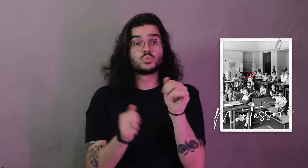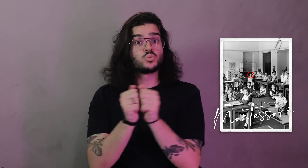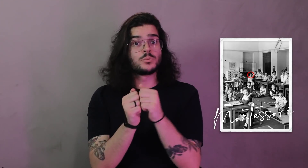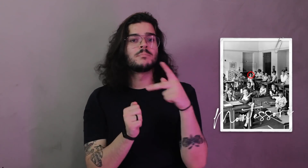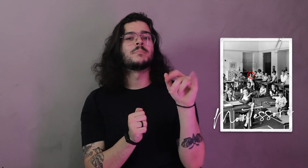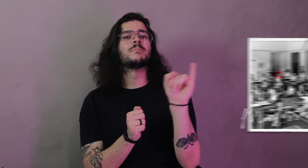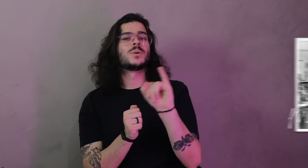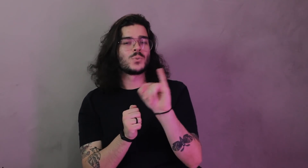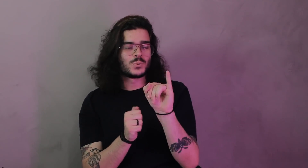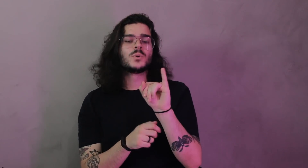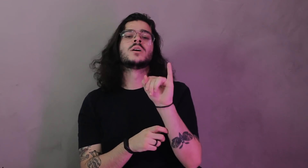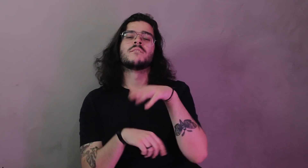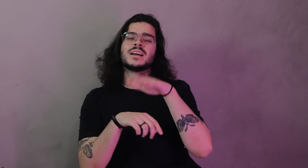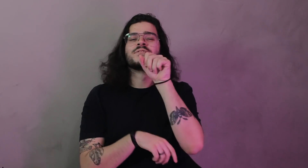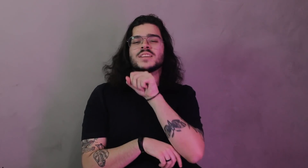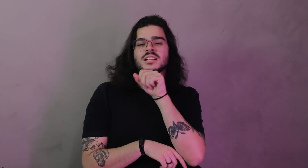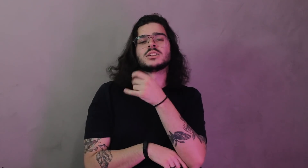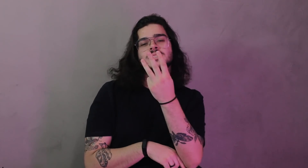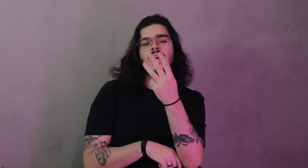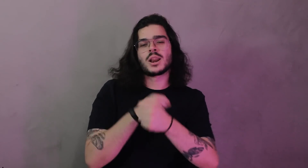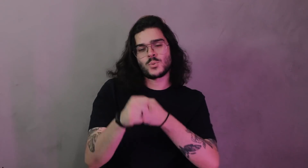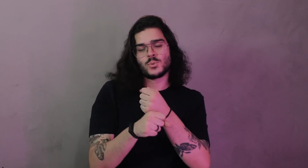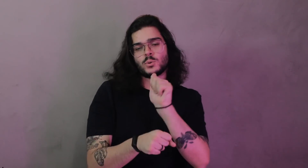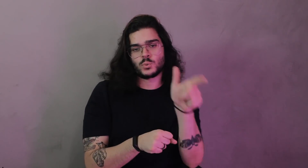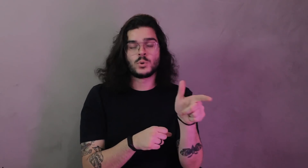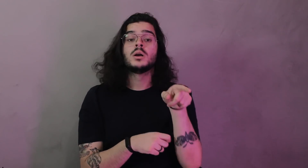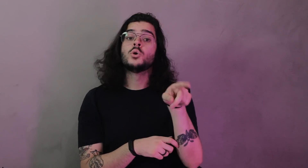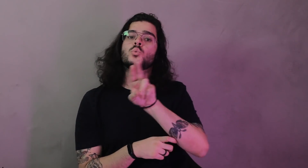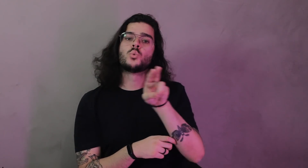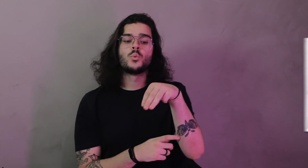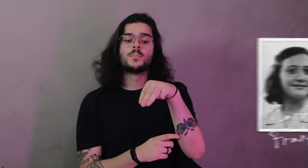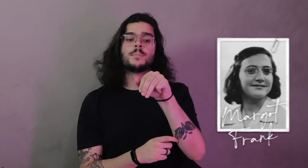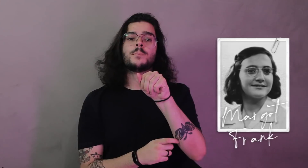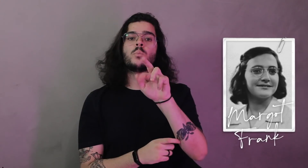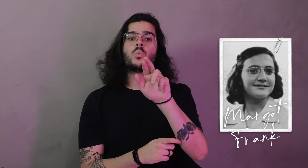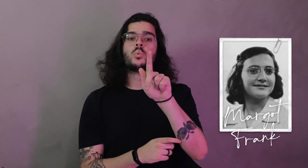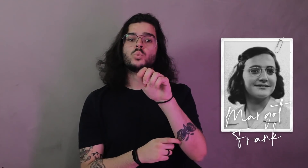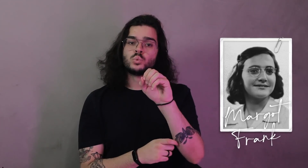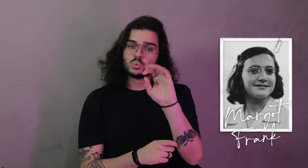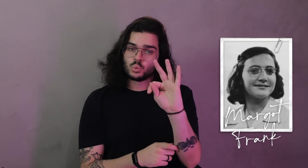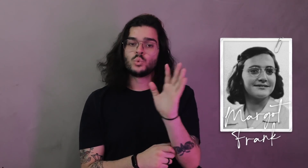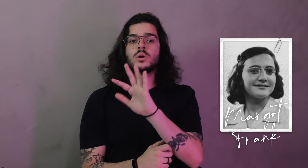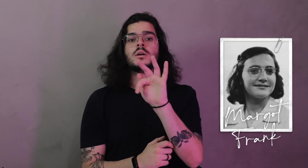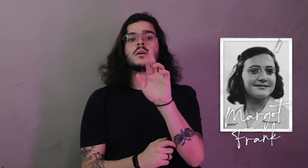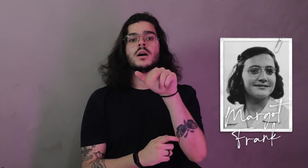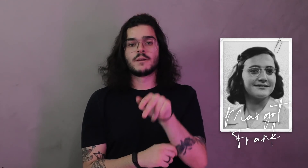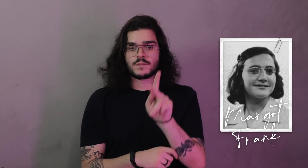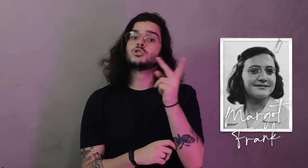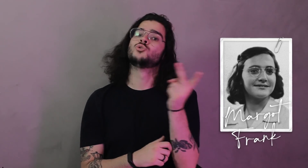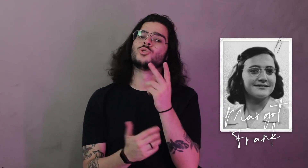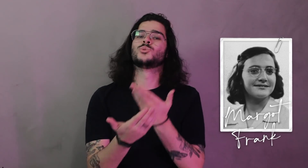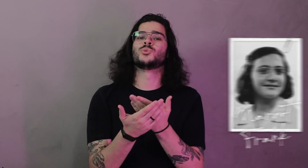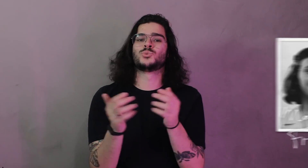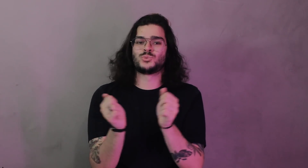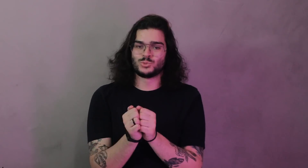along with her 3-year-old sister, Margot Frank.